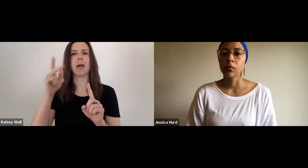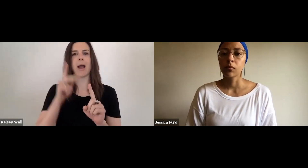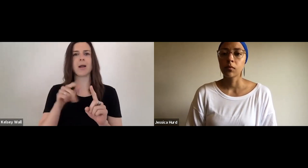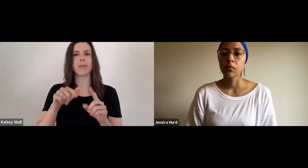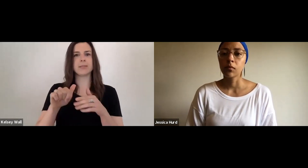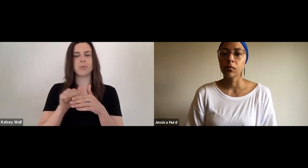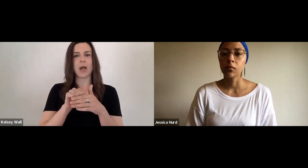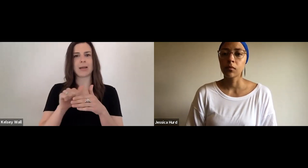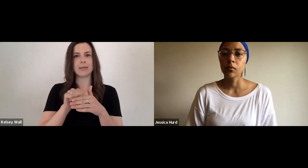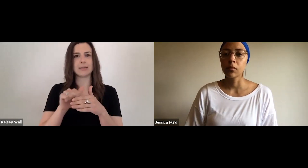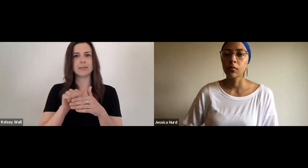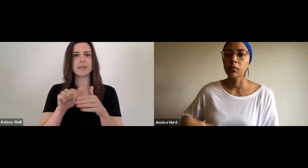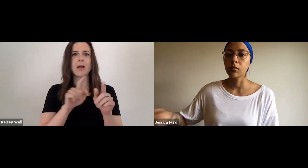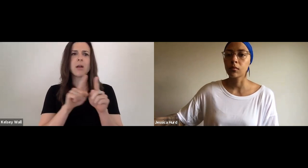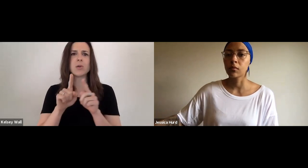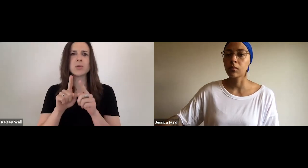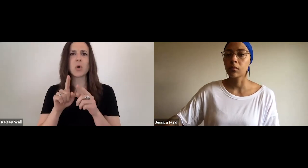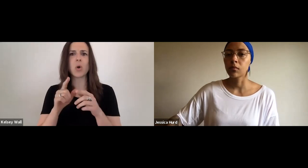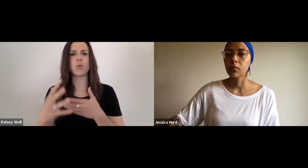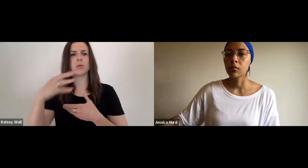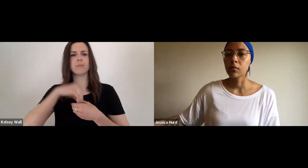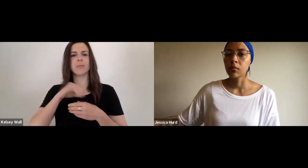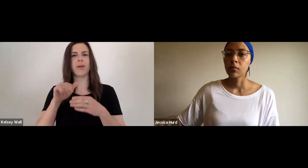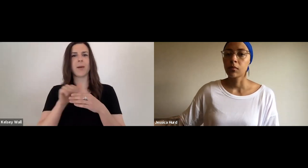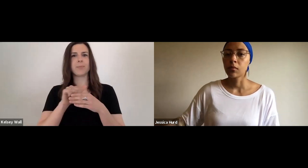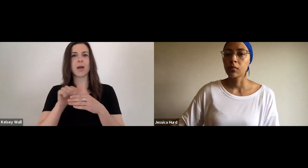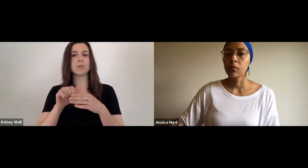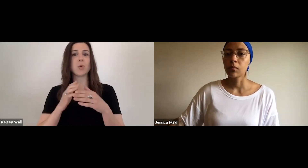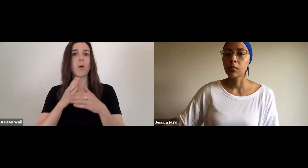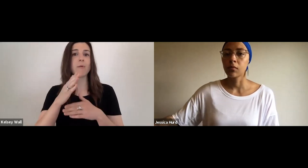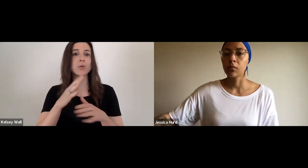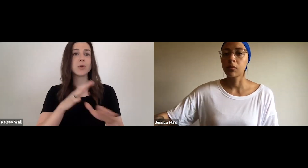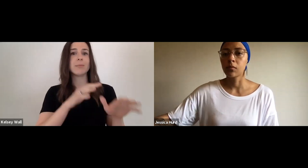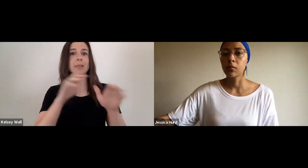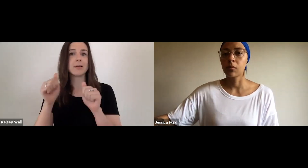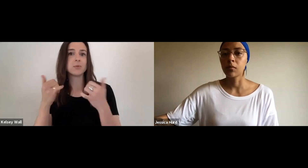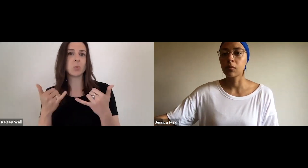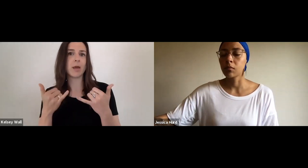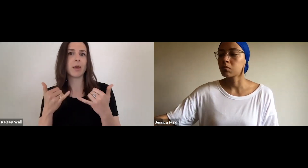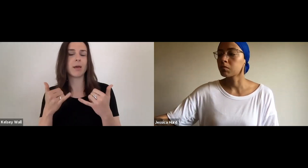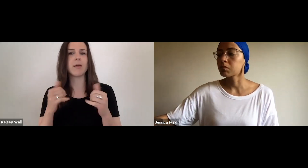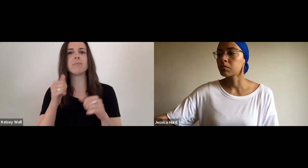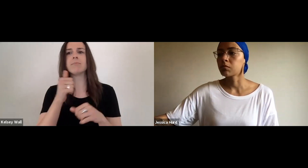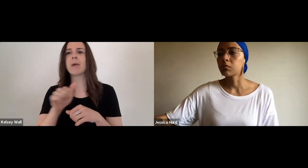while we're presenting, just take that opportunity to go back and analyze what you're feeling,